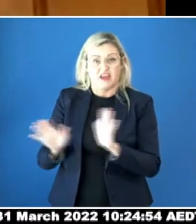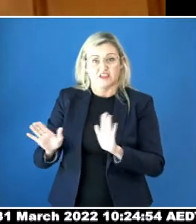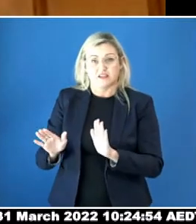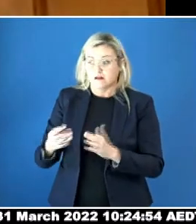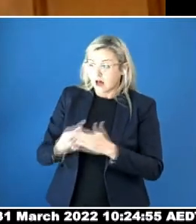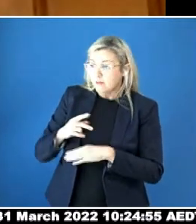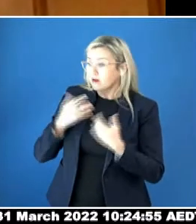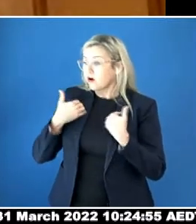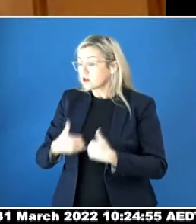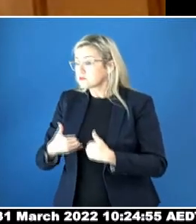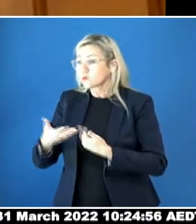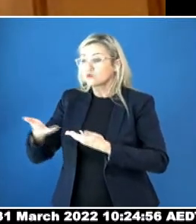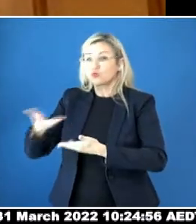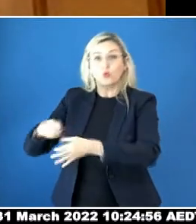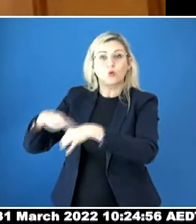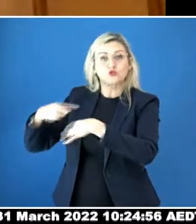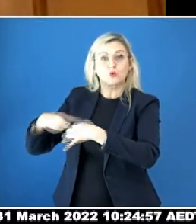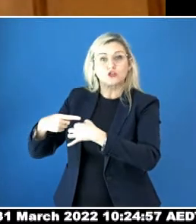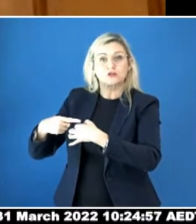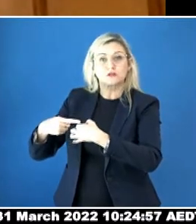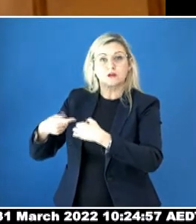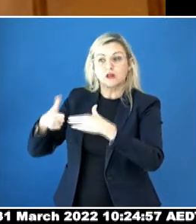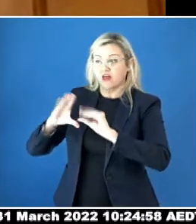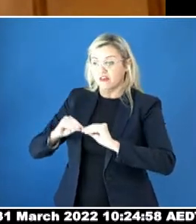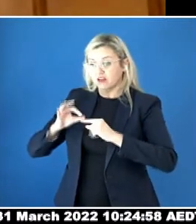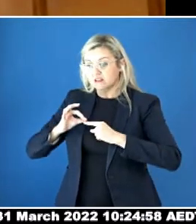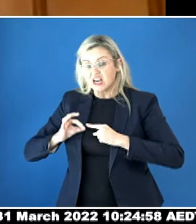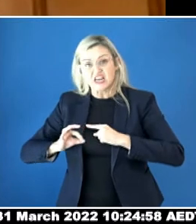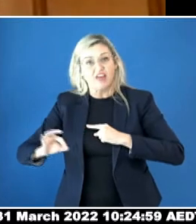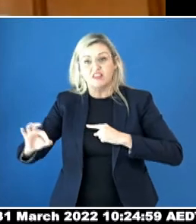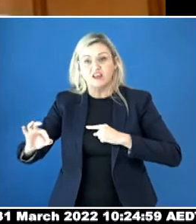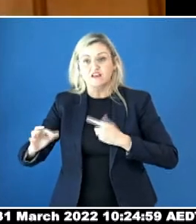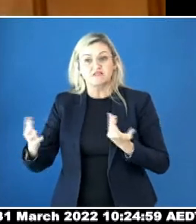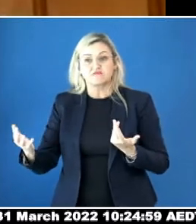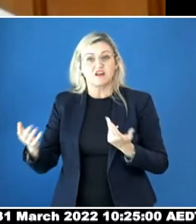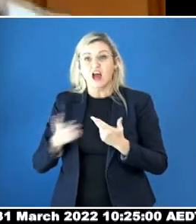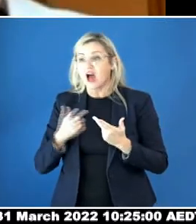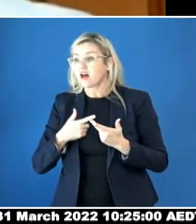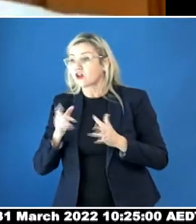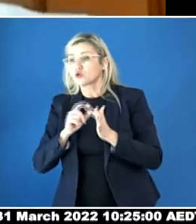No one took it further.